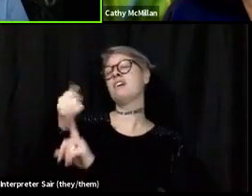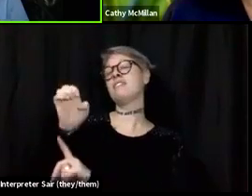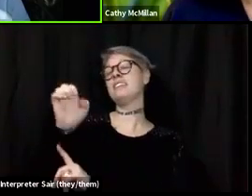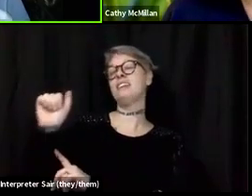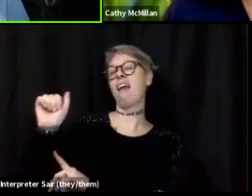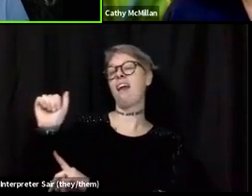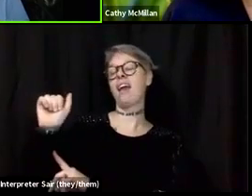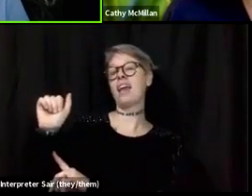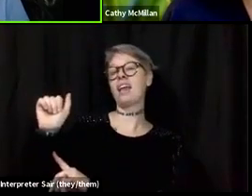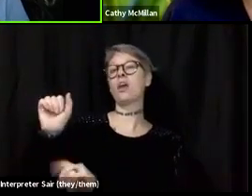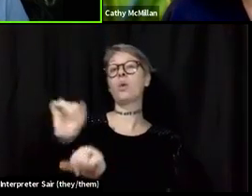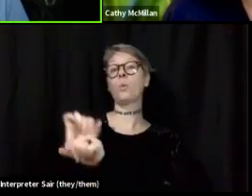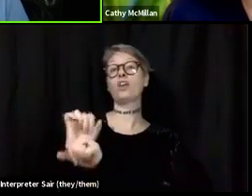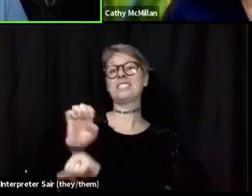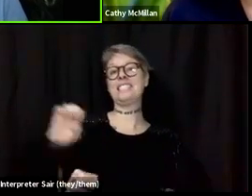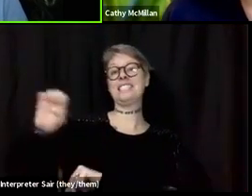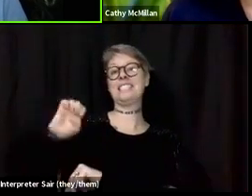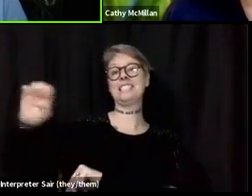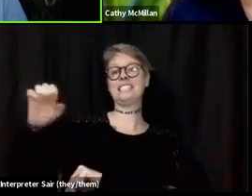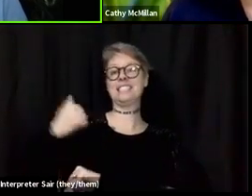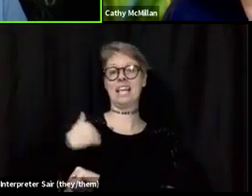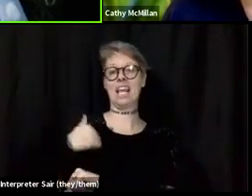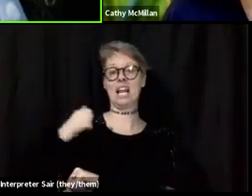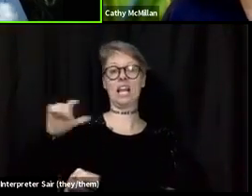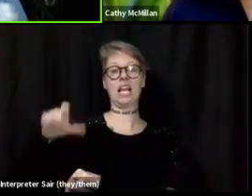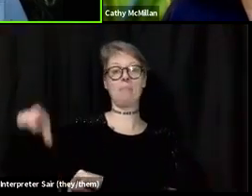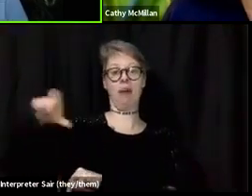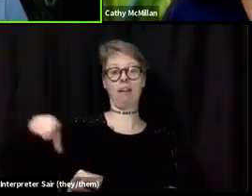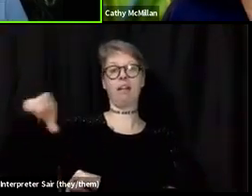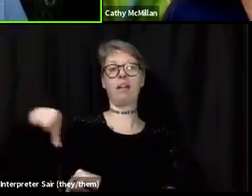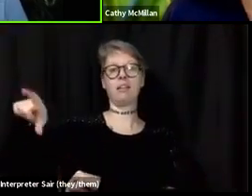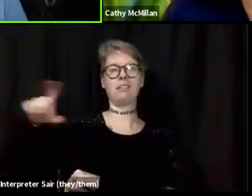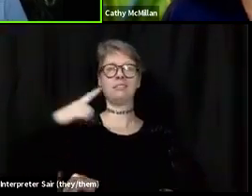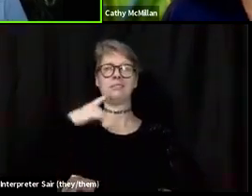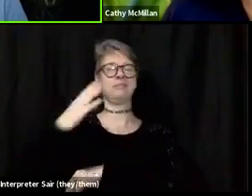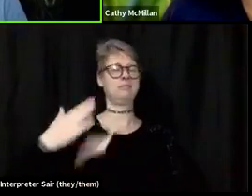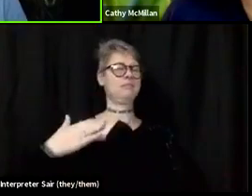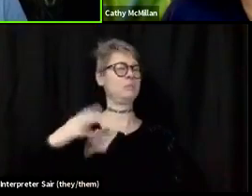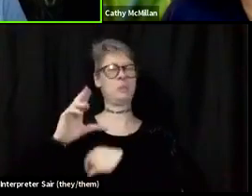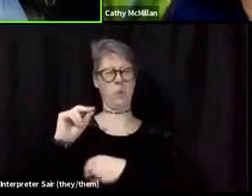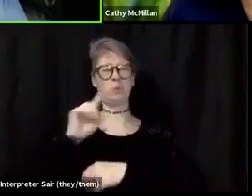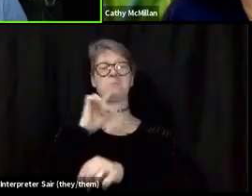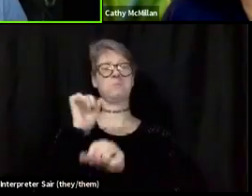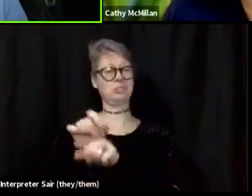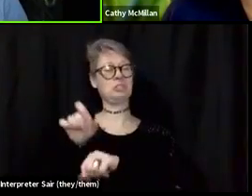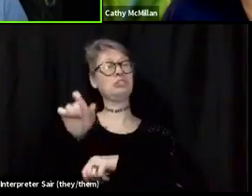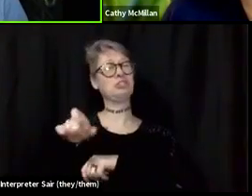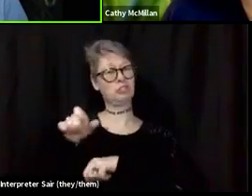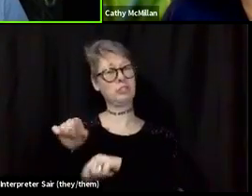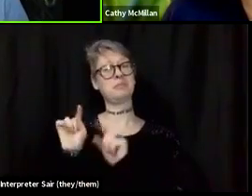basically kind of like can. an ETA on the east an ETA on the east coast and go back an ETA on the east coast and go back. She was like, you know, no I think you really need to go